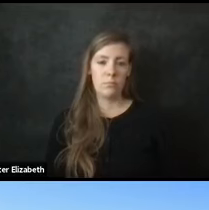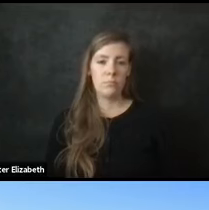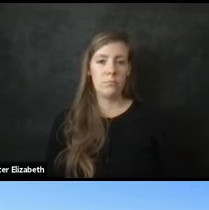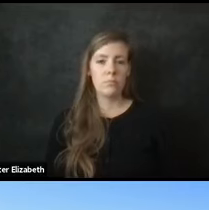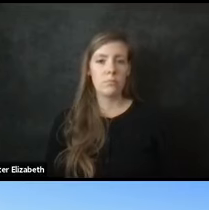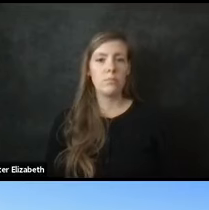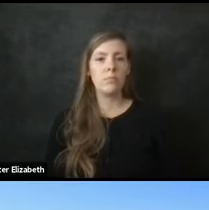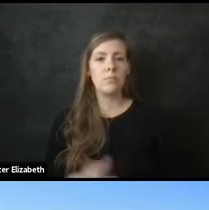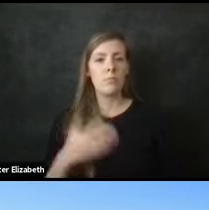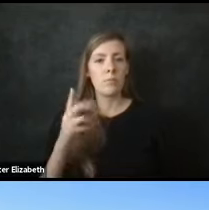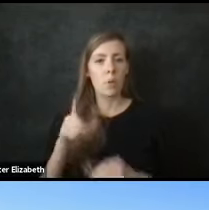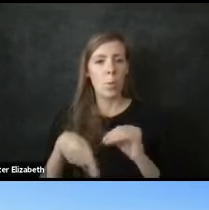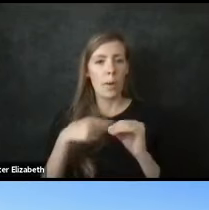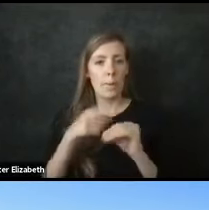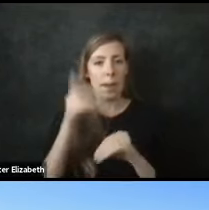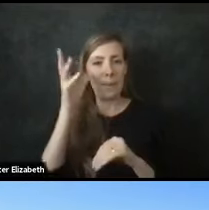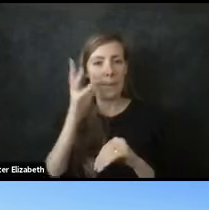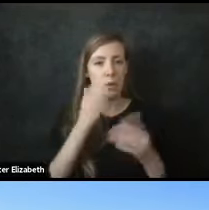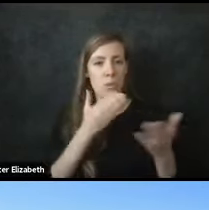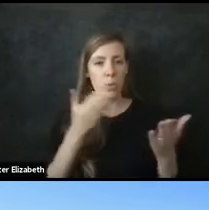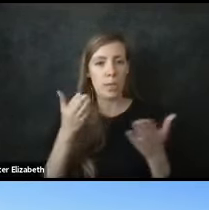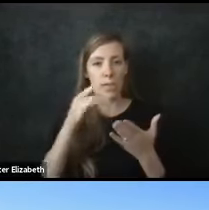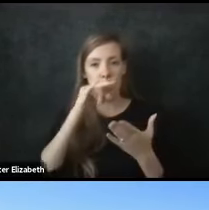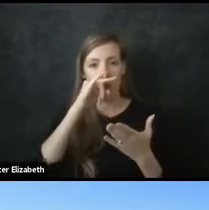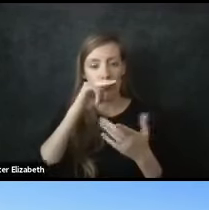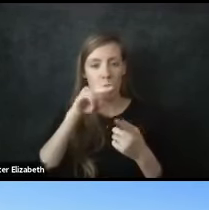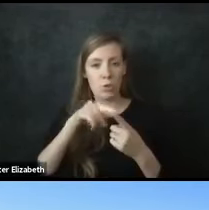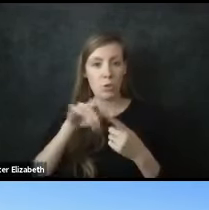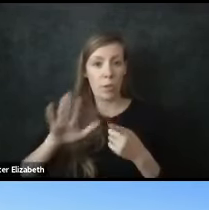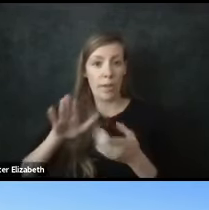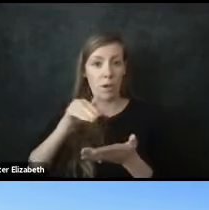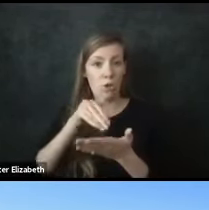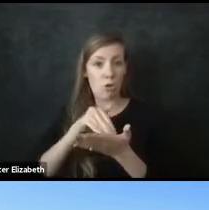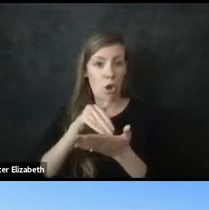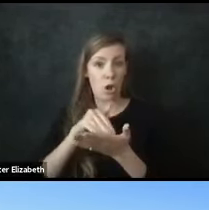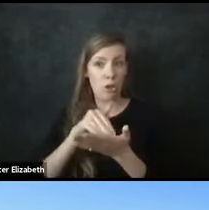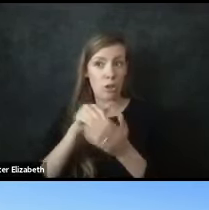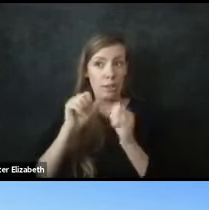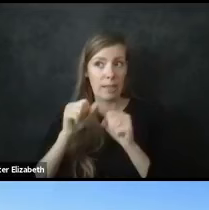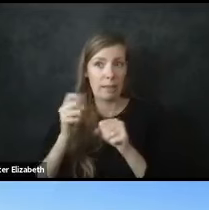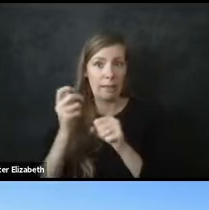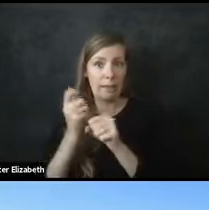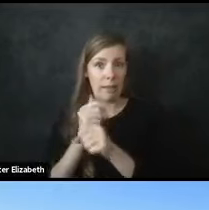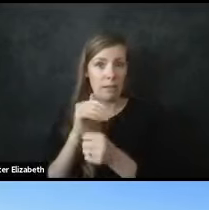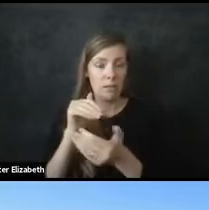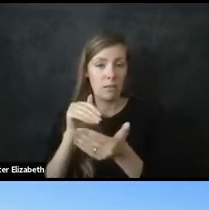get vaccinated as well. Can they get the Cova vaccine along with other vaccines at